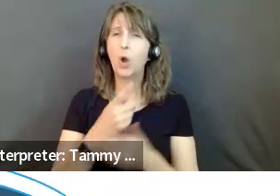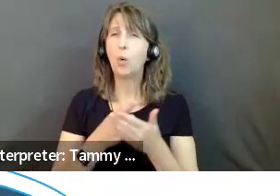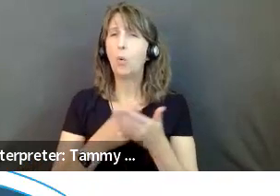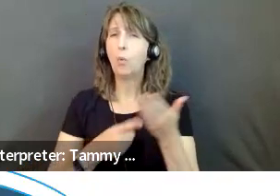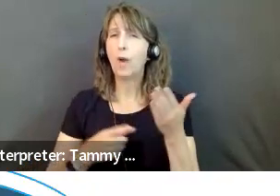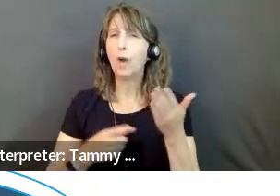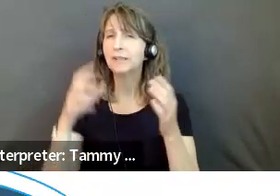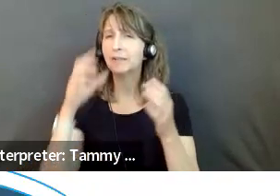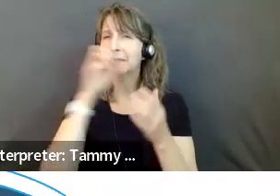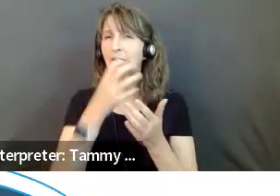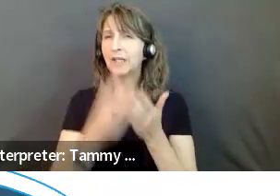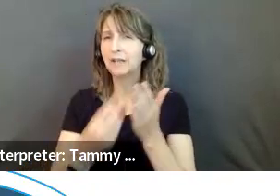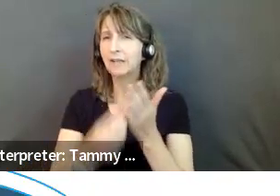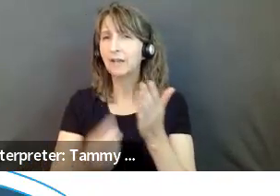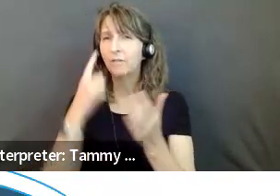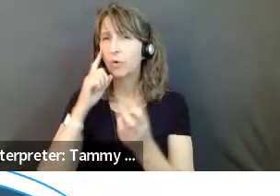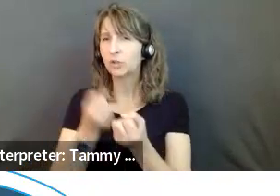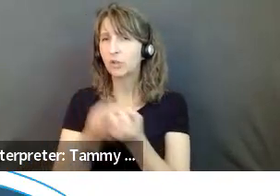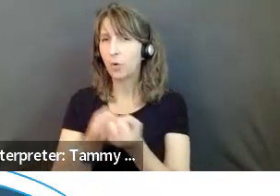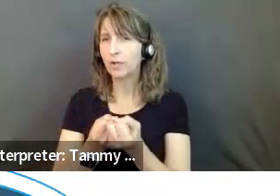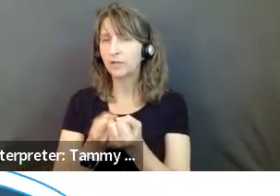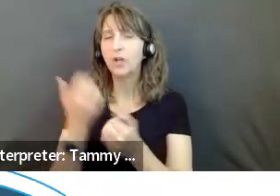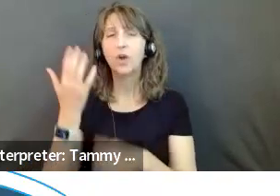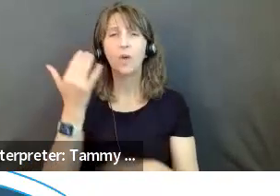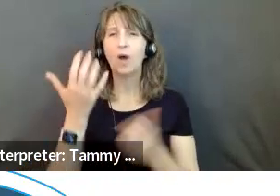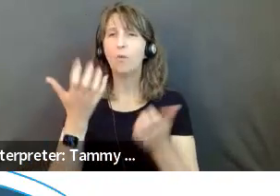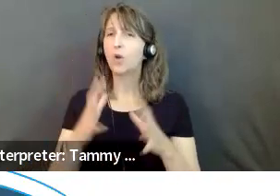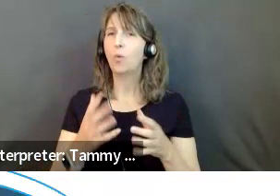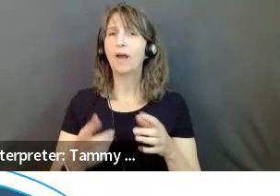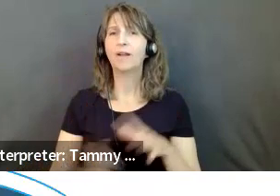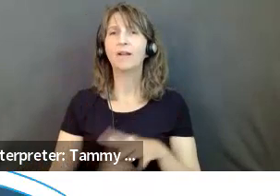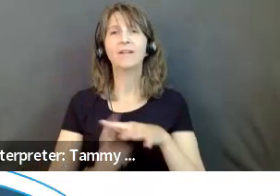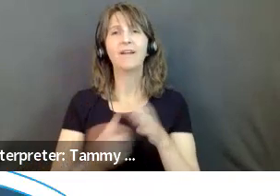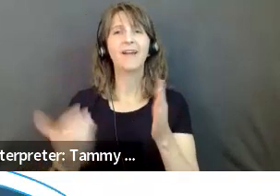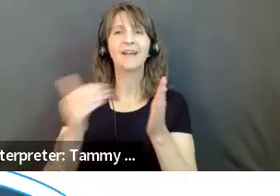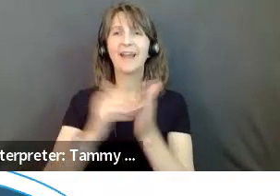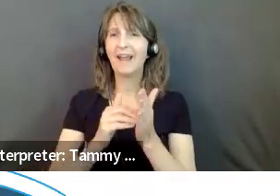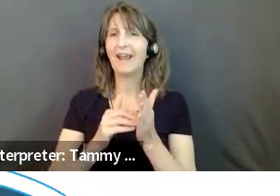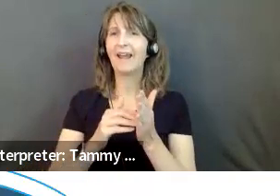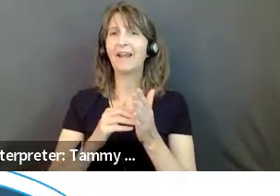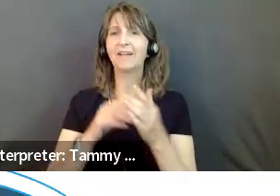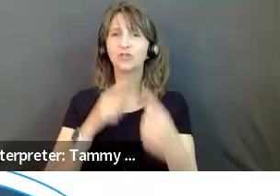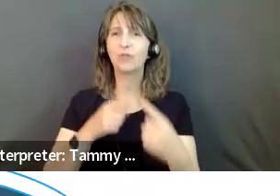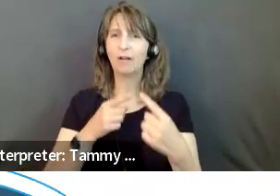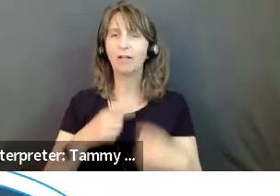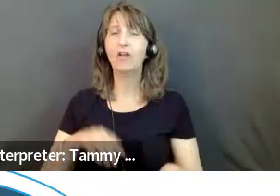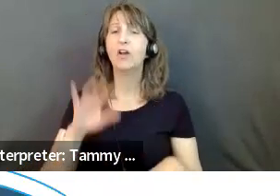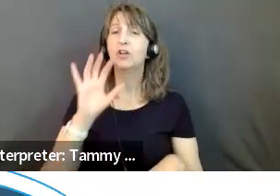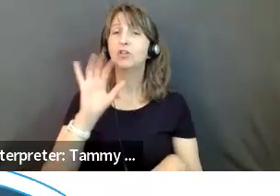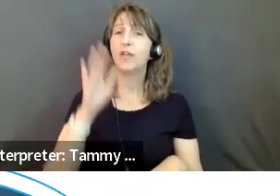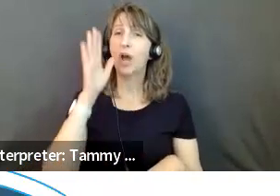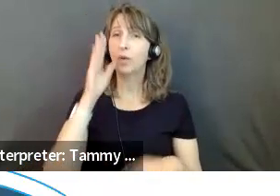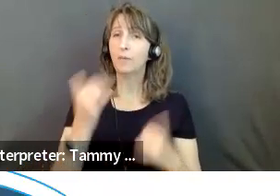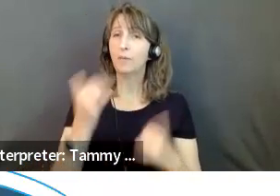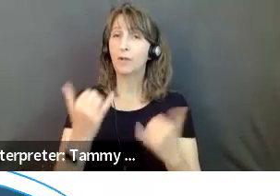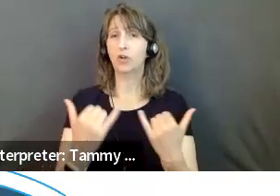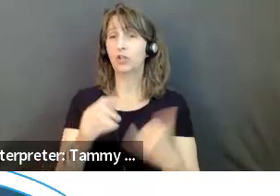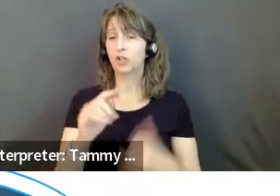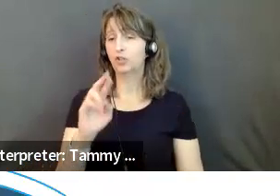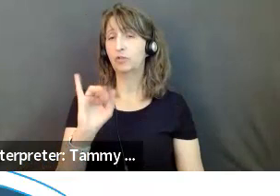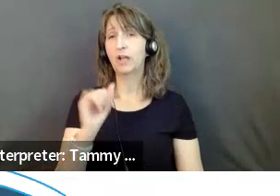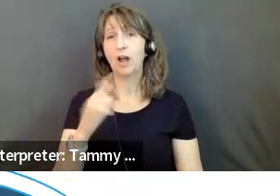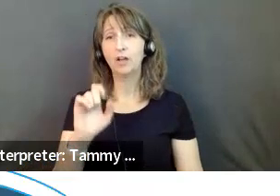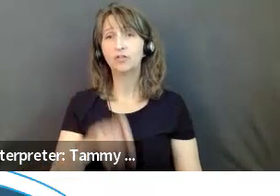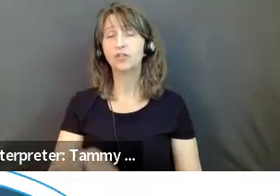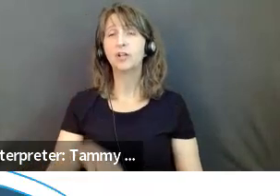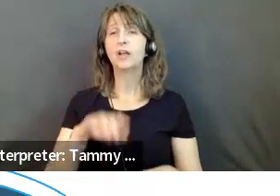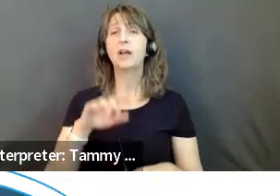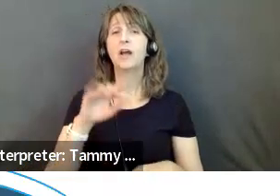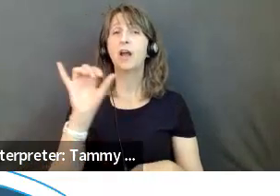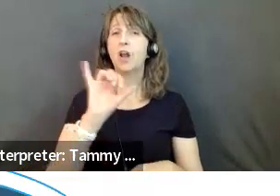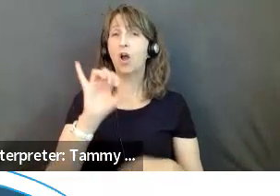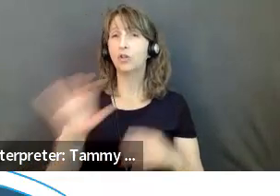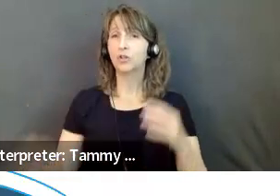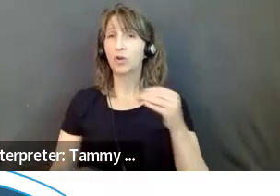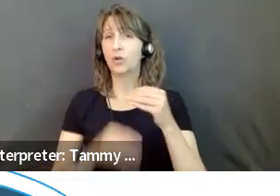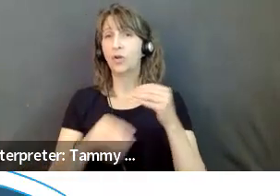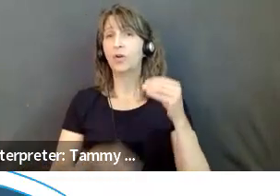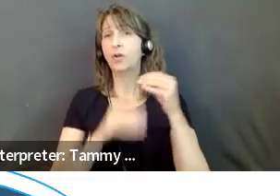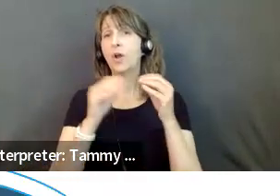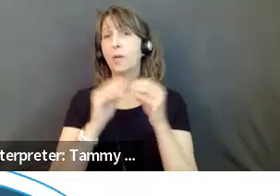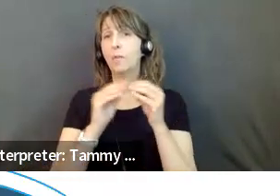So it will include the urgent triage and diversion that I mentioned as well as the local oversight team, but we are expanding that I mentioned as well as the local oversight team, but we are expanding it to some other risk situations.